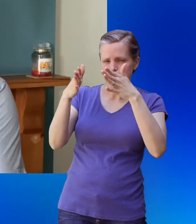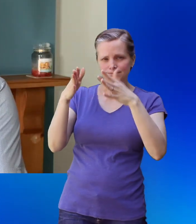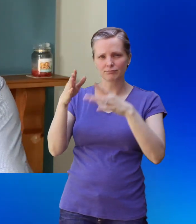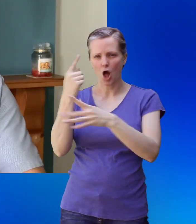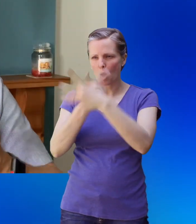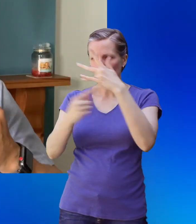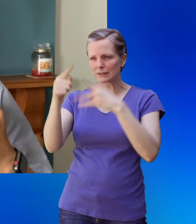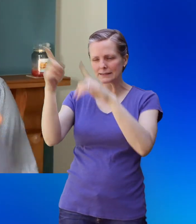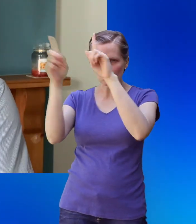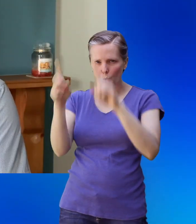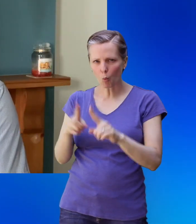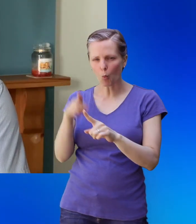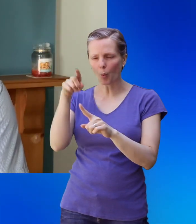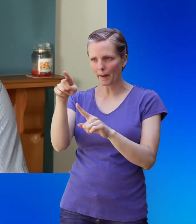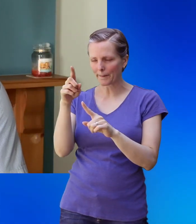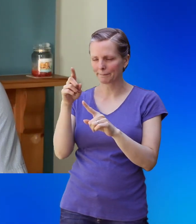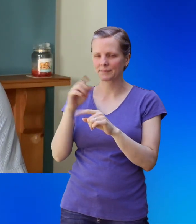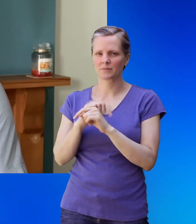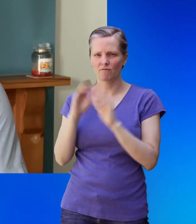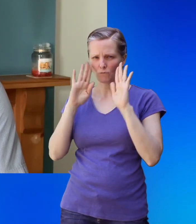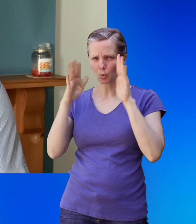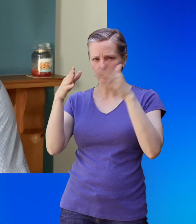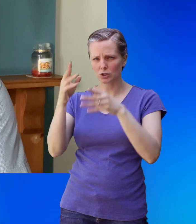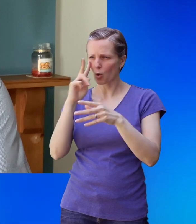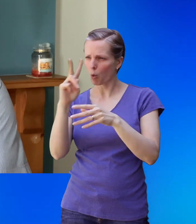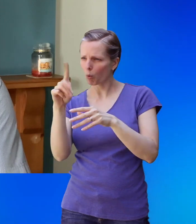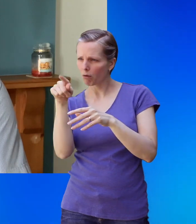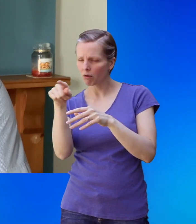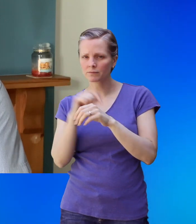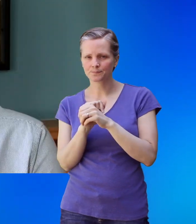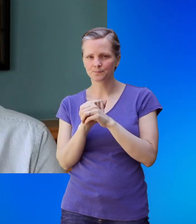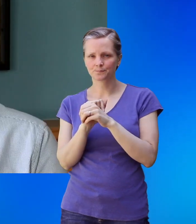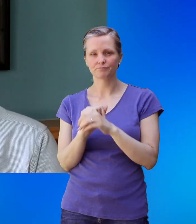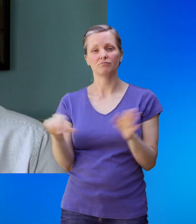were looking at. That's what they were focusing and the problem of the storm